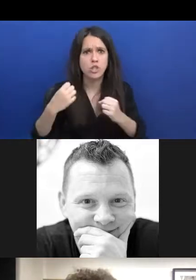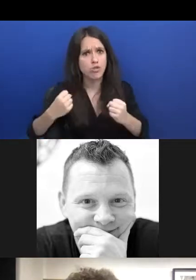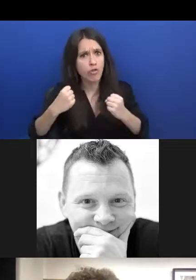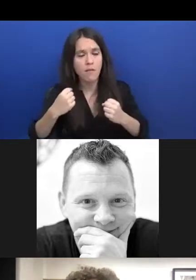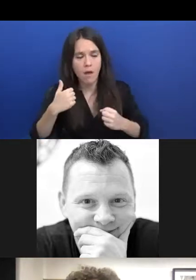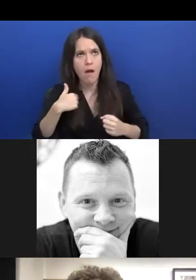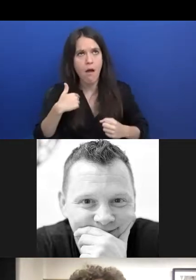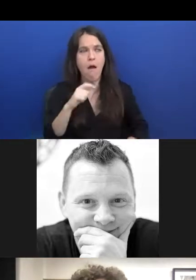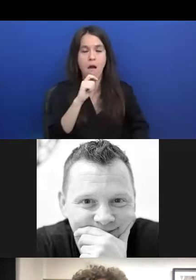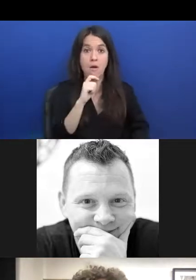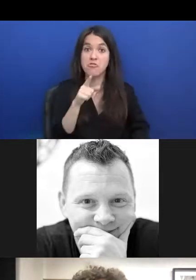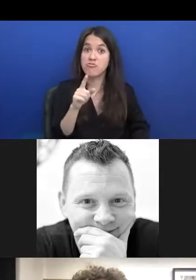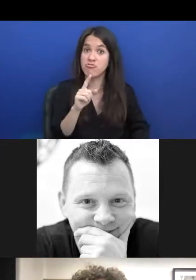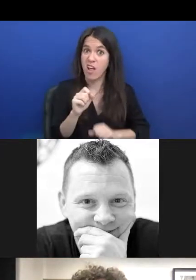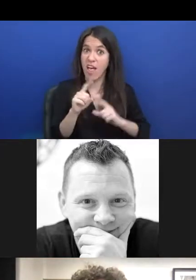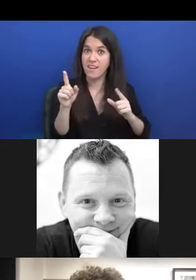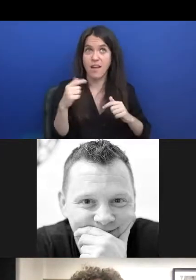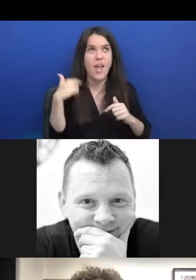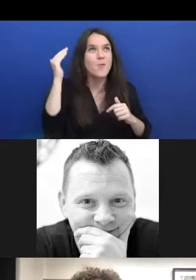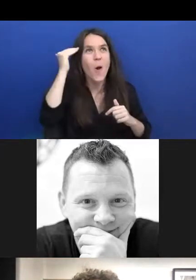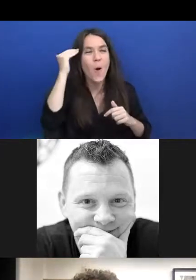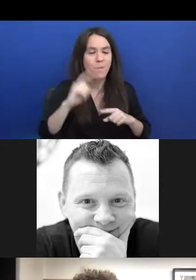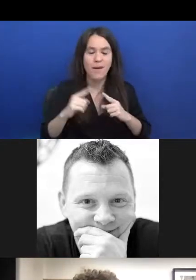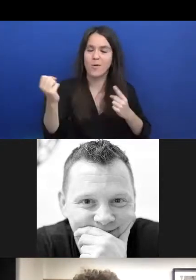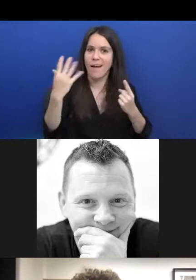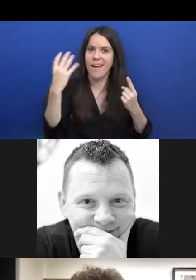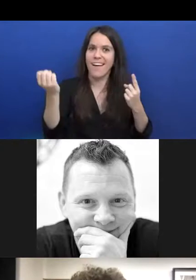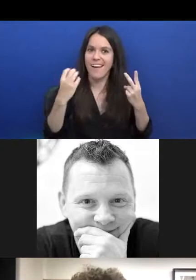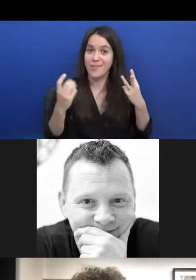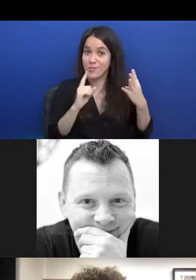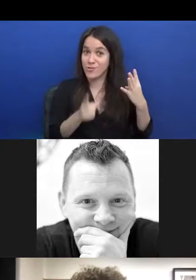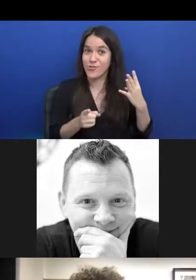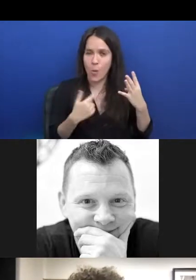did she point them out I think we really want to foster these strengths in the field of small-scale